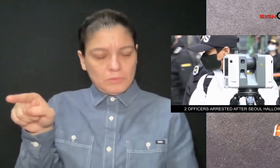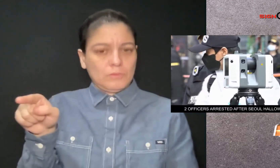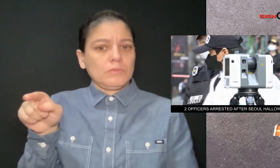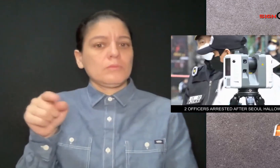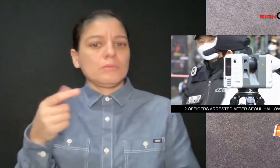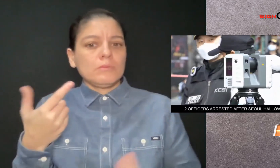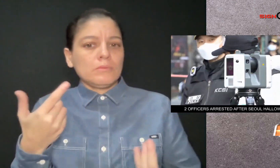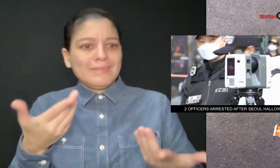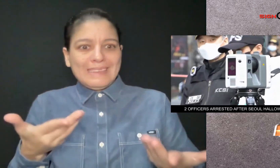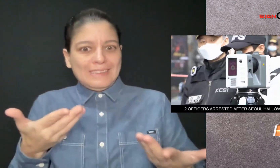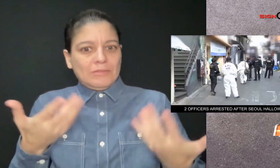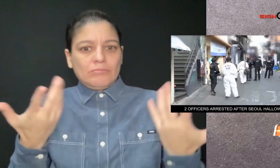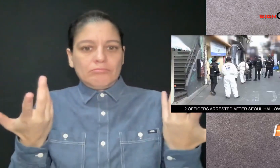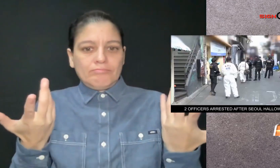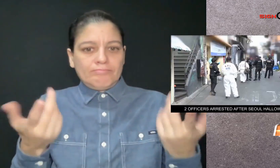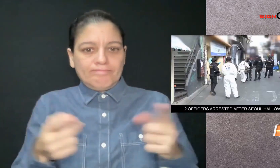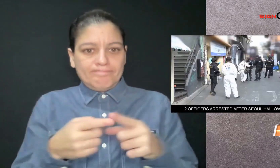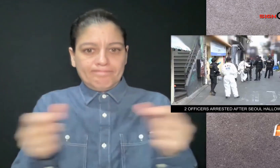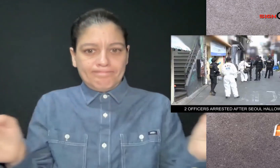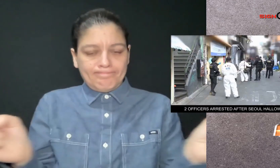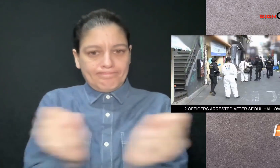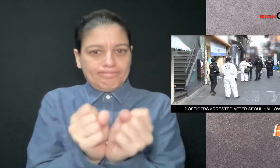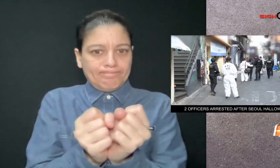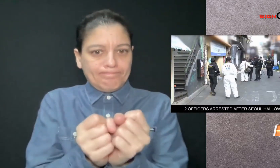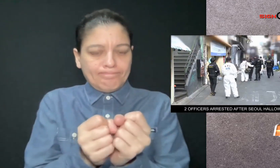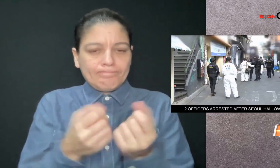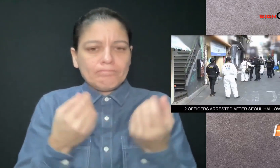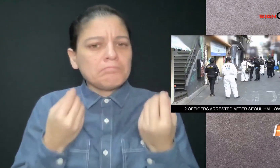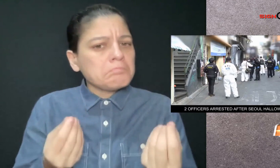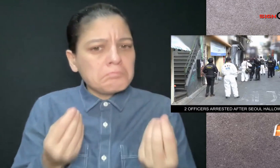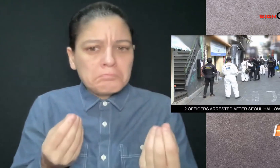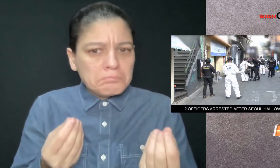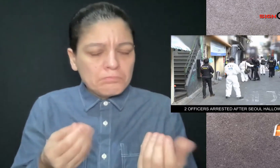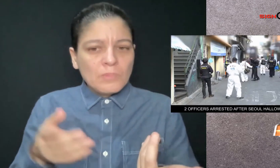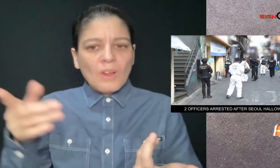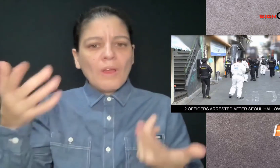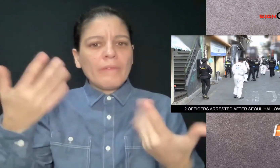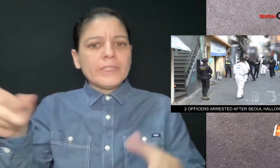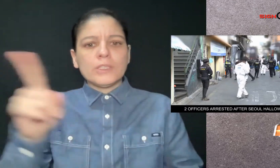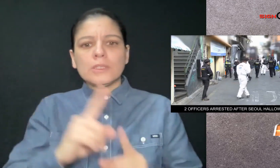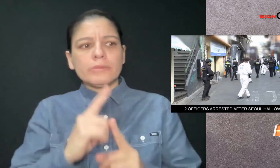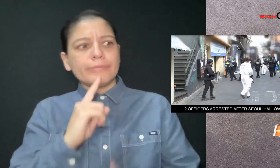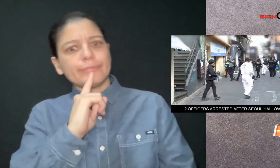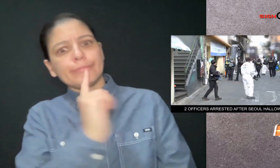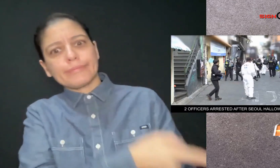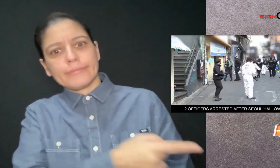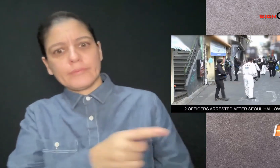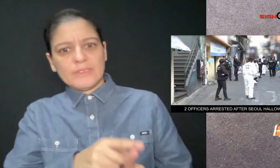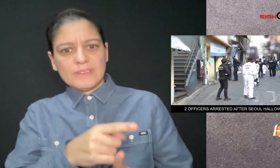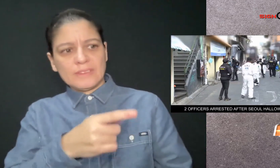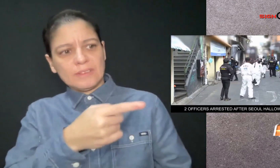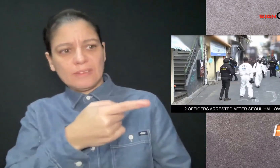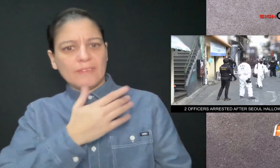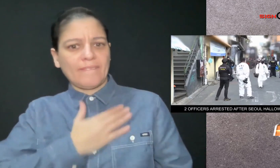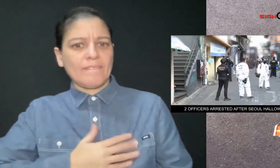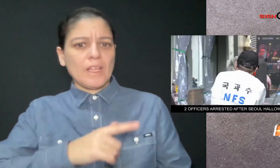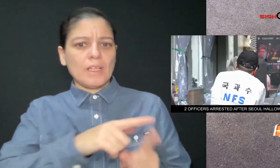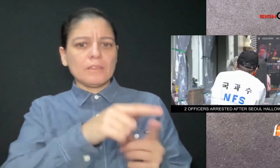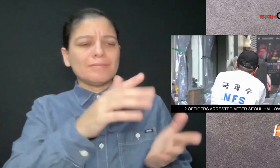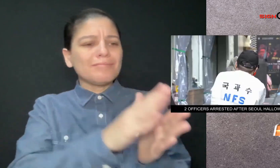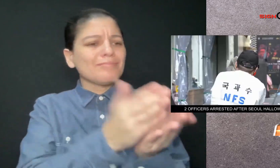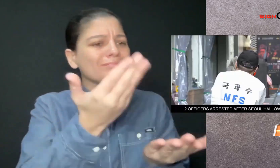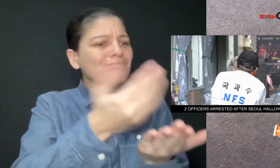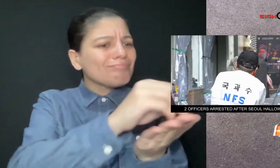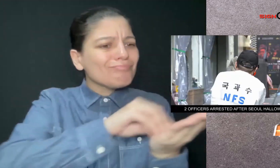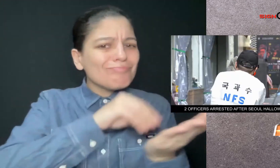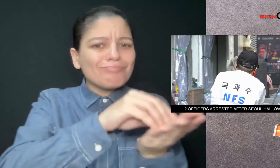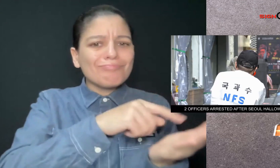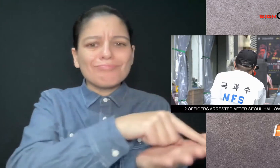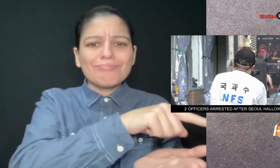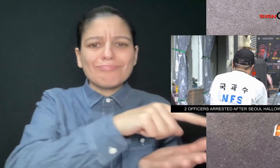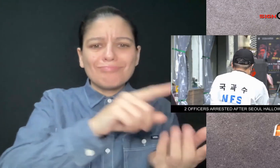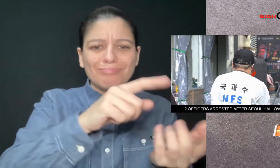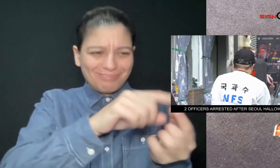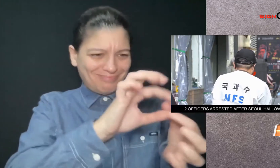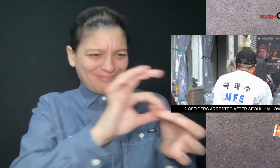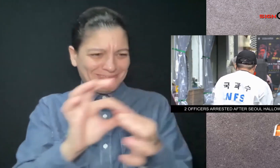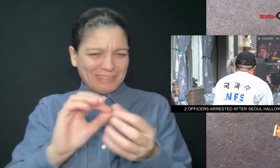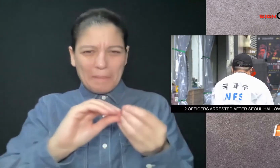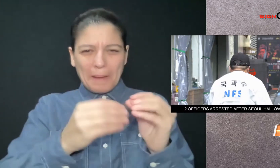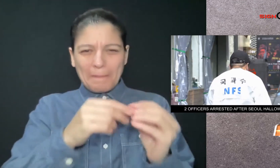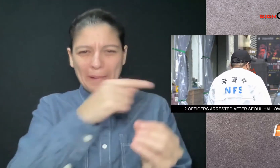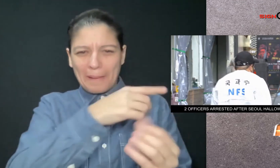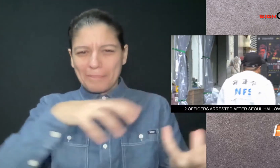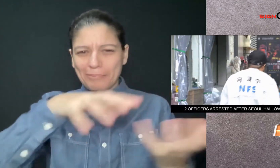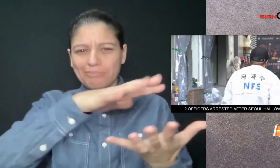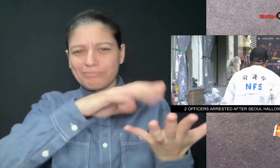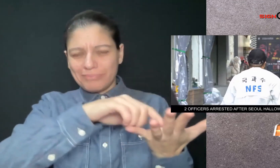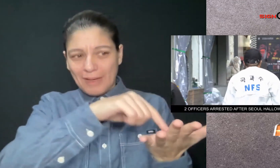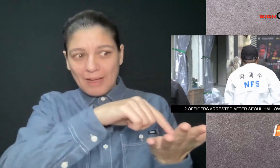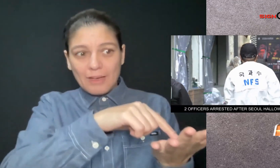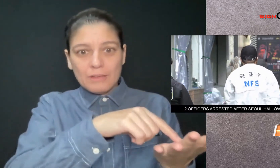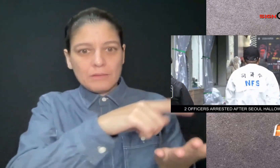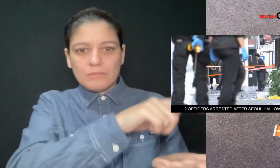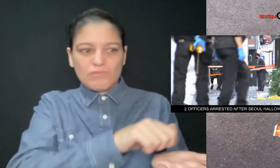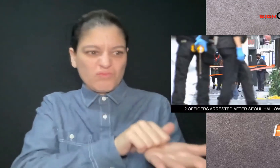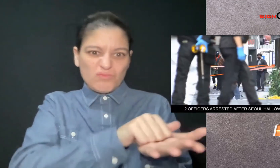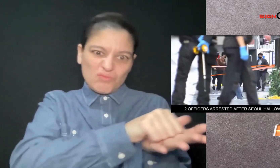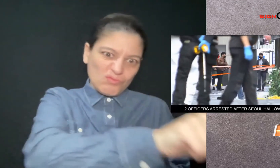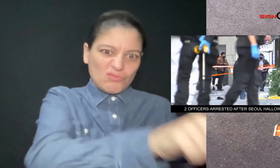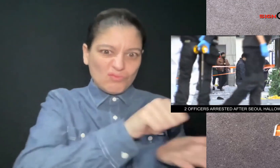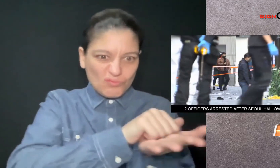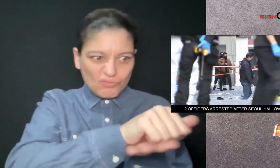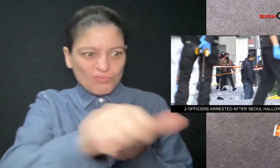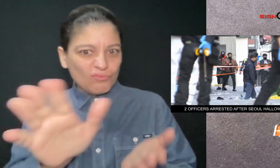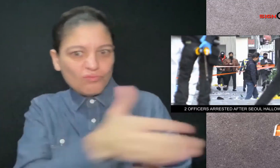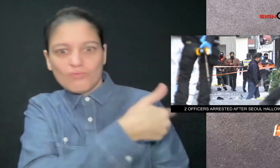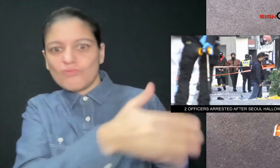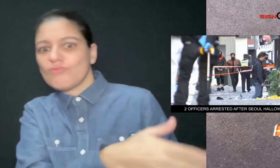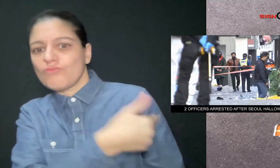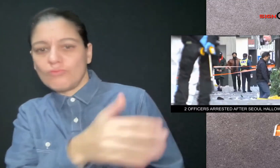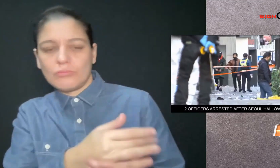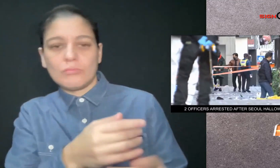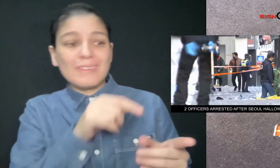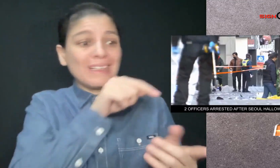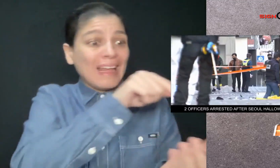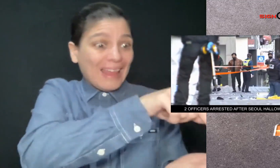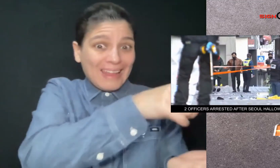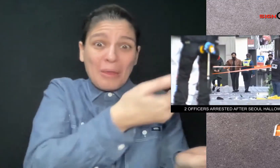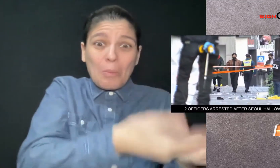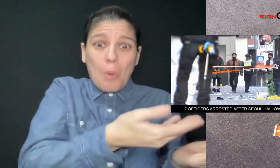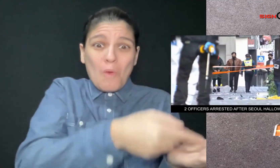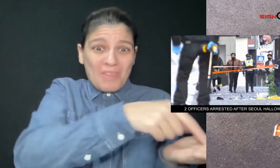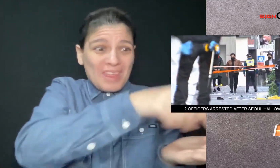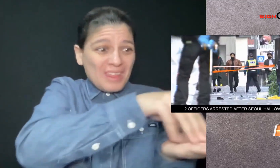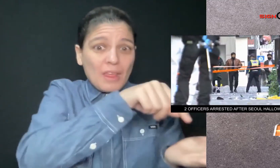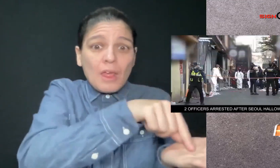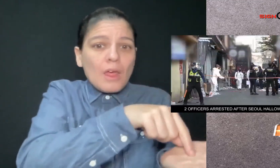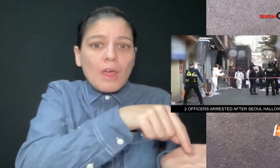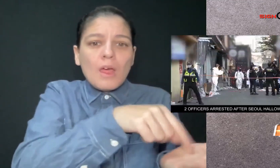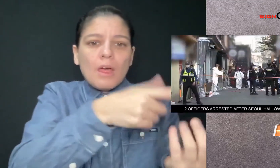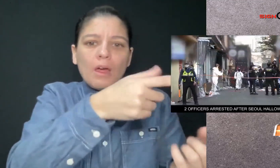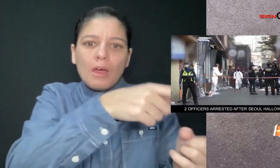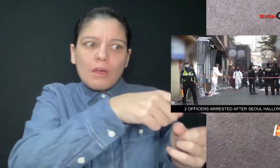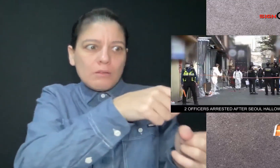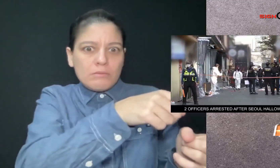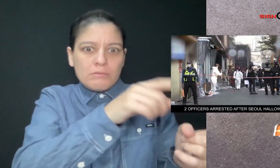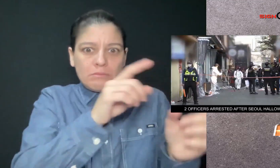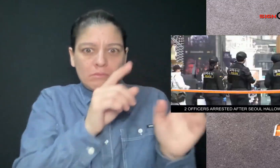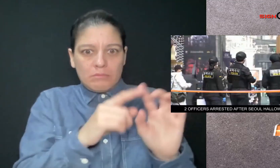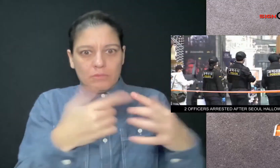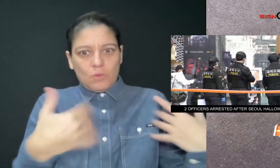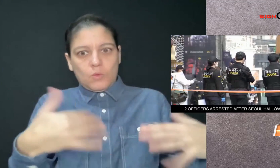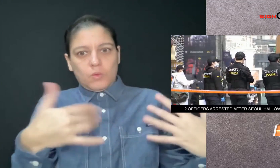have now been arrested for ordering the destruction of evidence related to the case